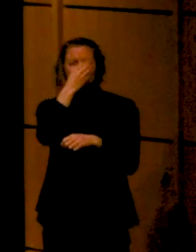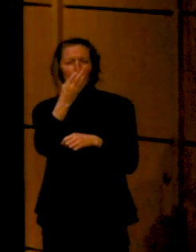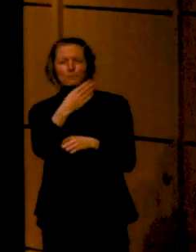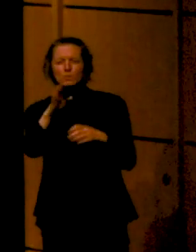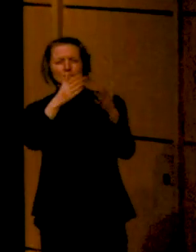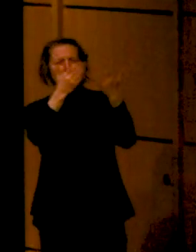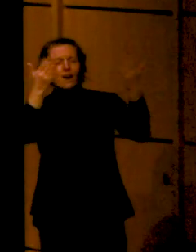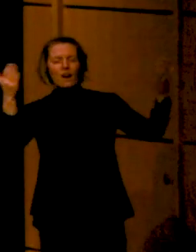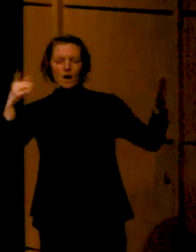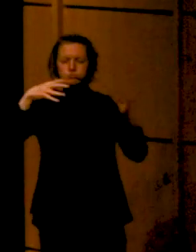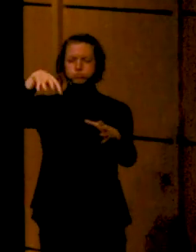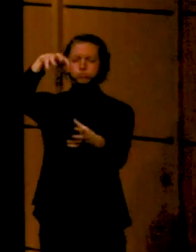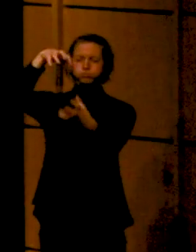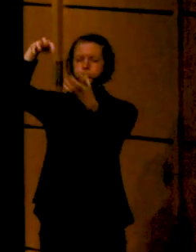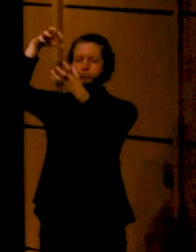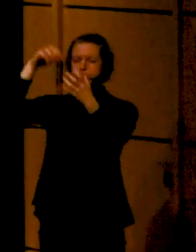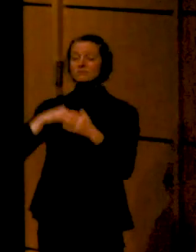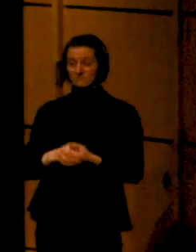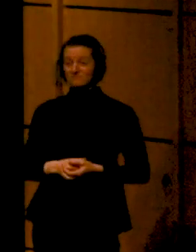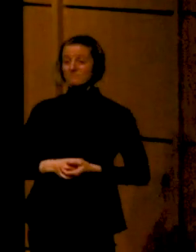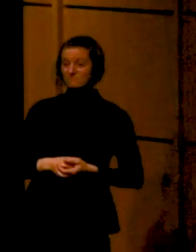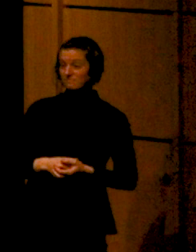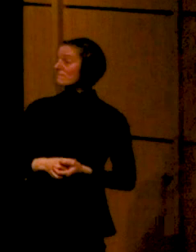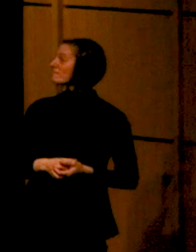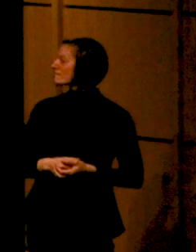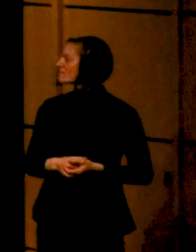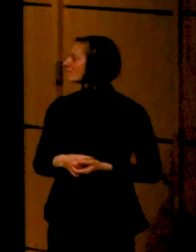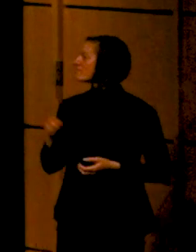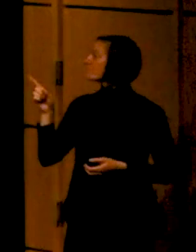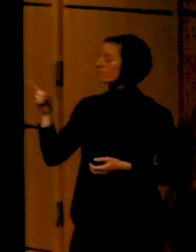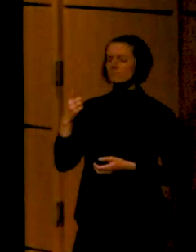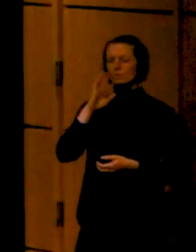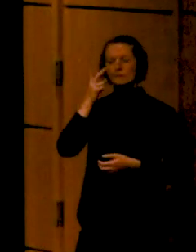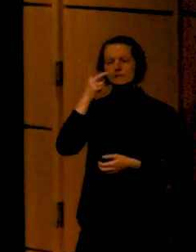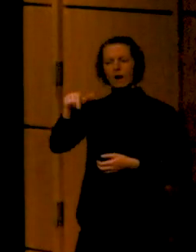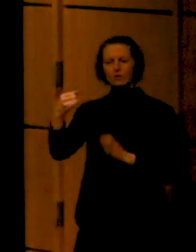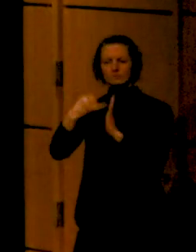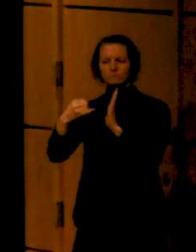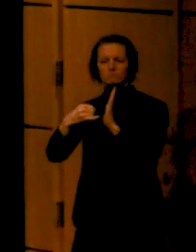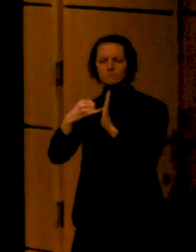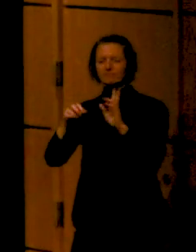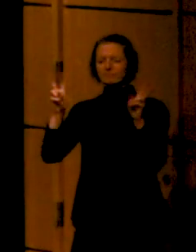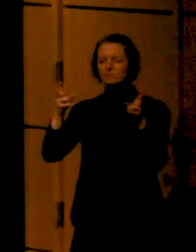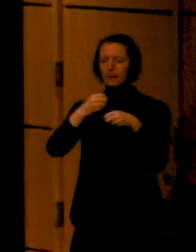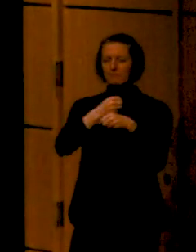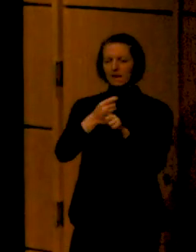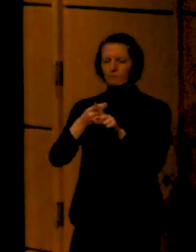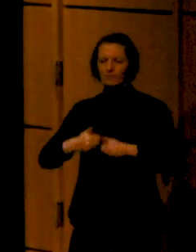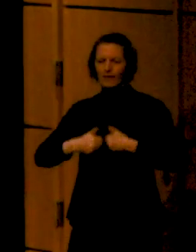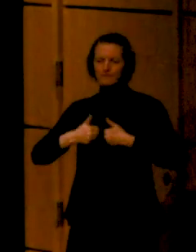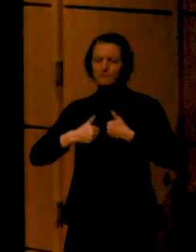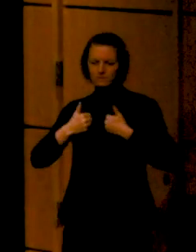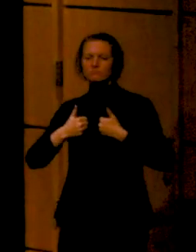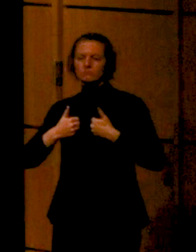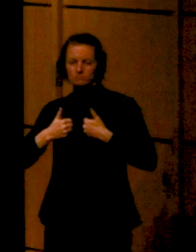You'll find the sketch made from life for this upstairs on a very large watercolor,